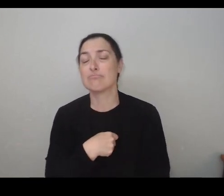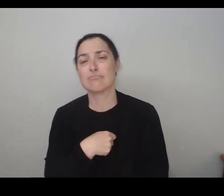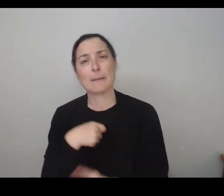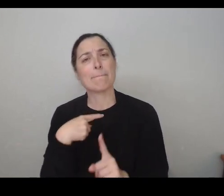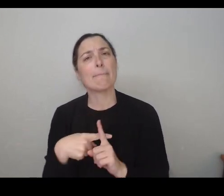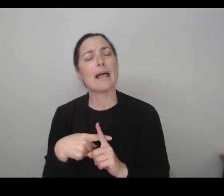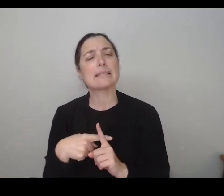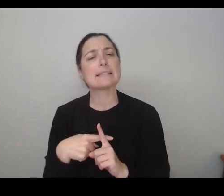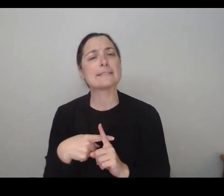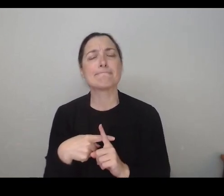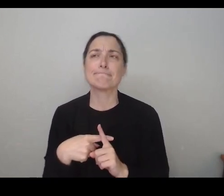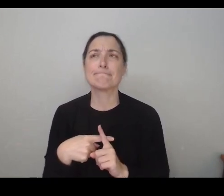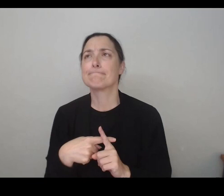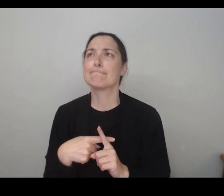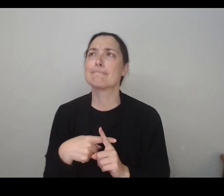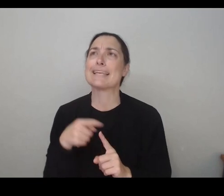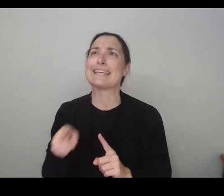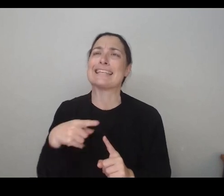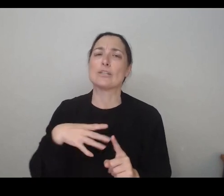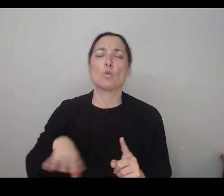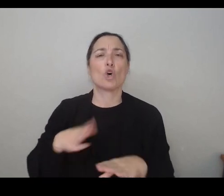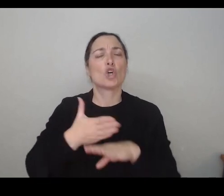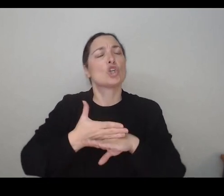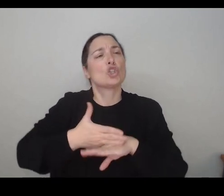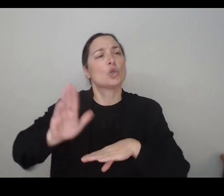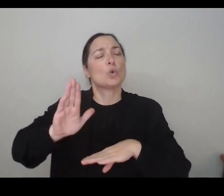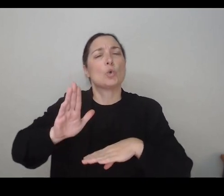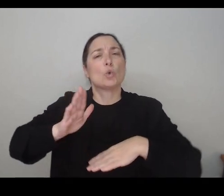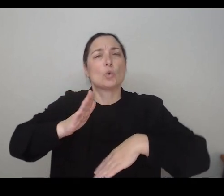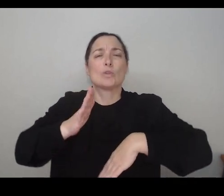he wish to open a new period for artists in Tahiti.